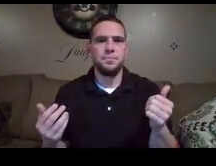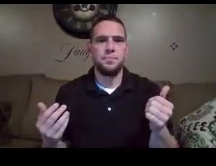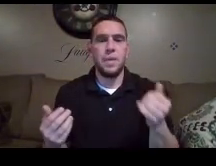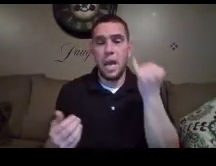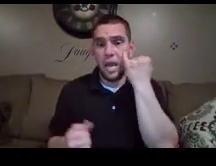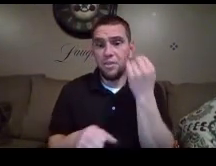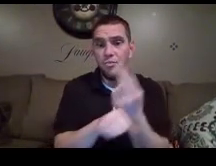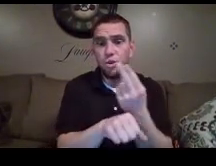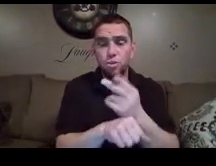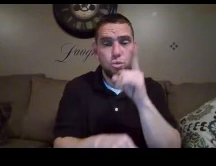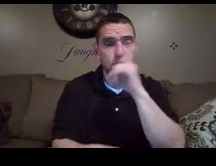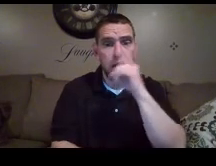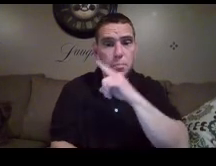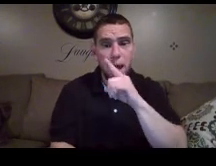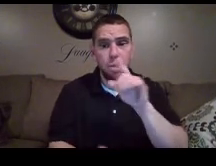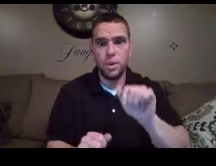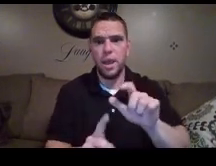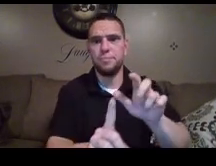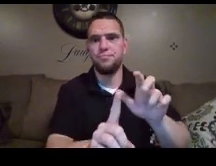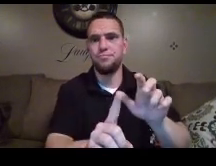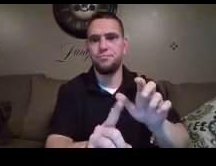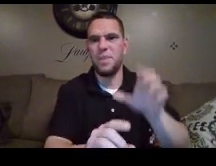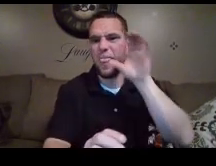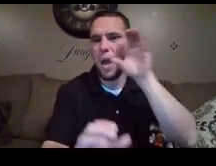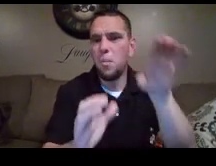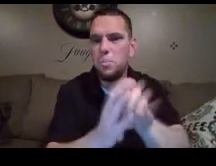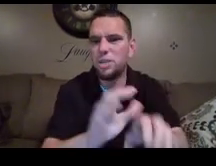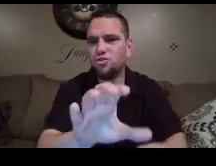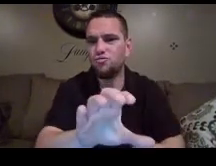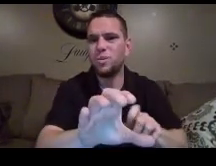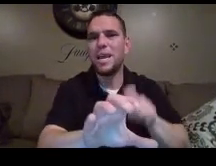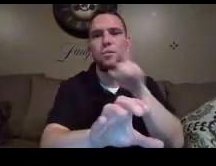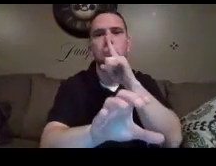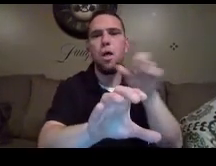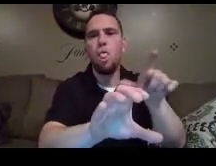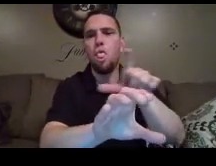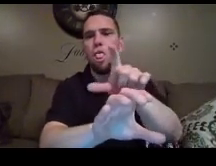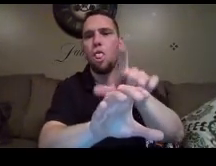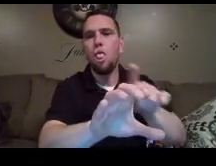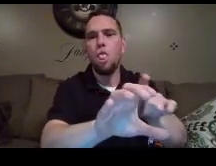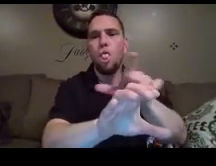you can hover over the image and you do get the layout options as kind of a popup.